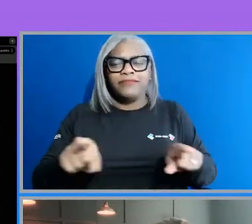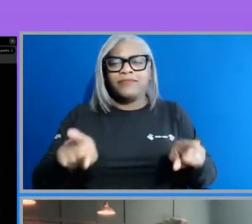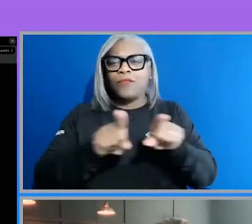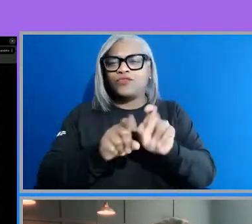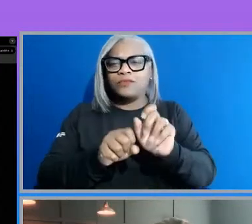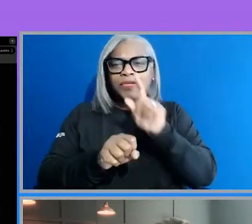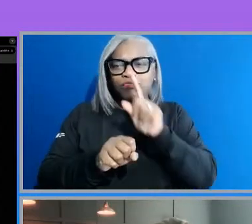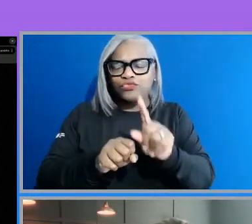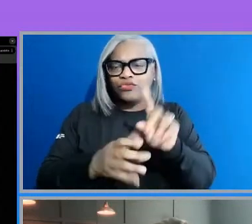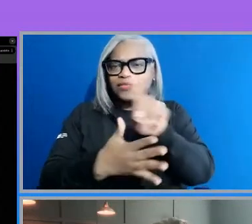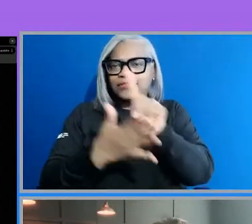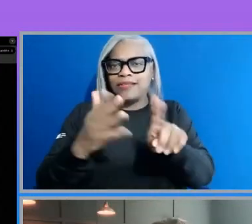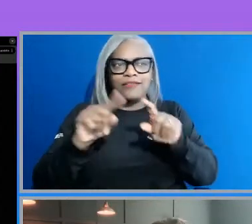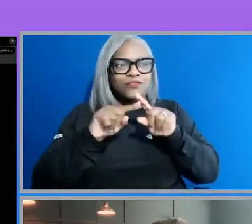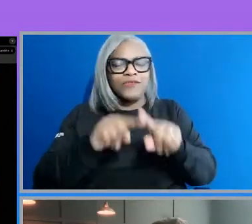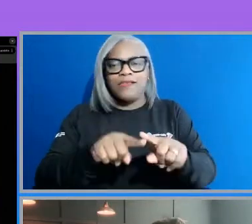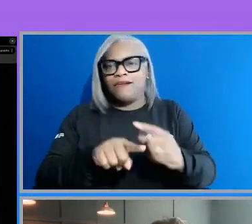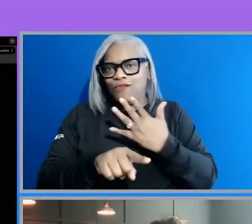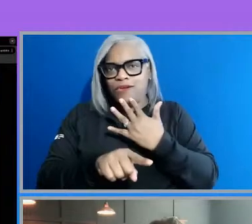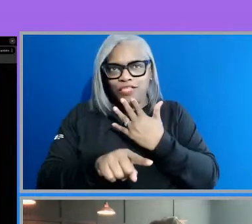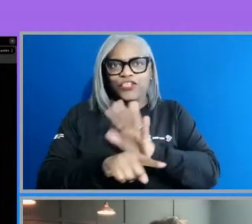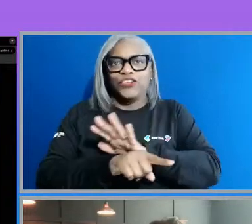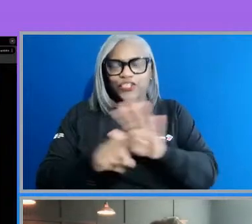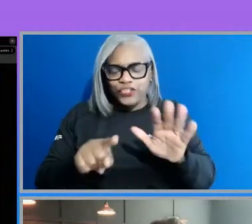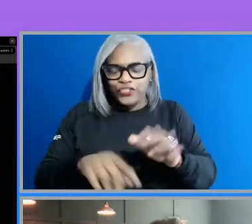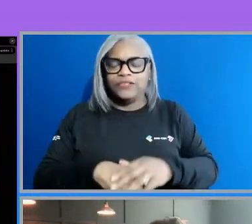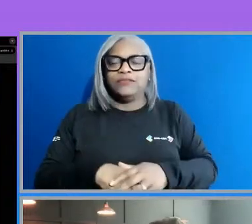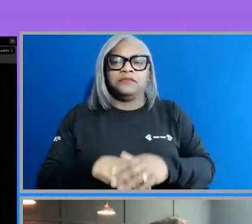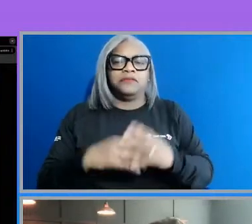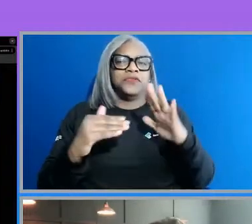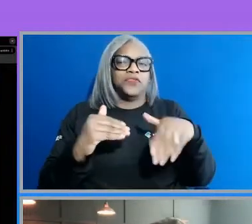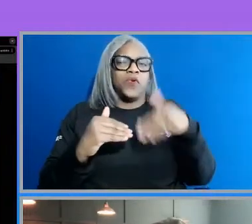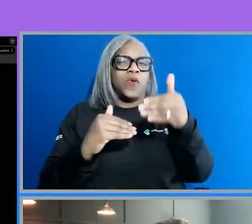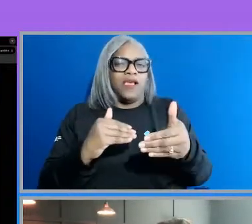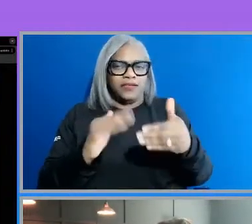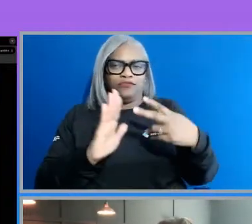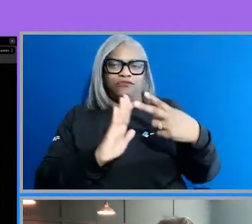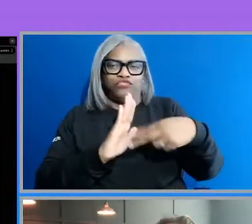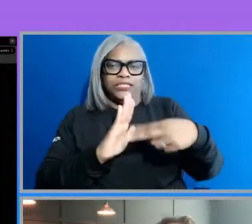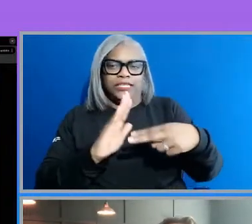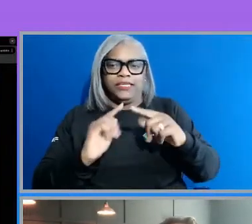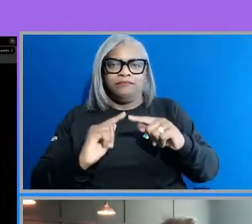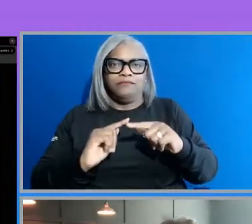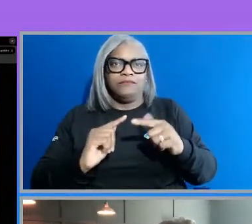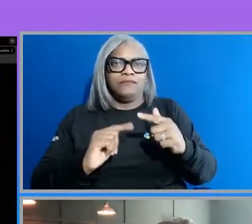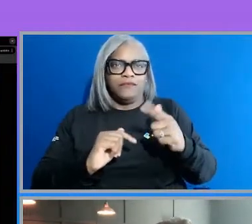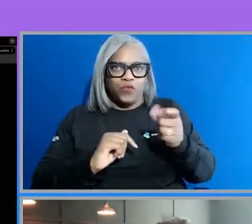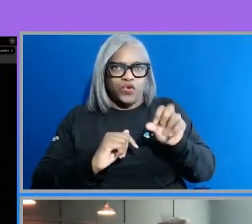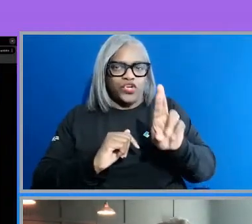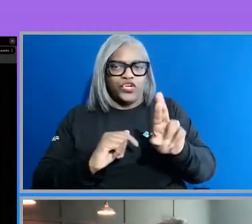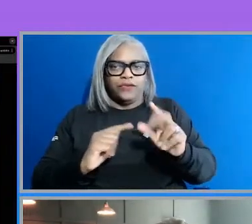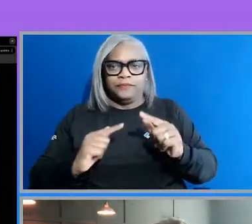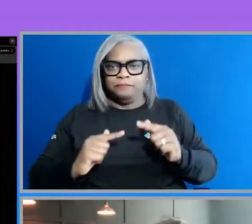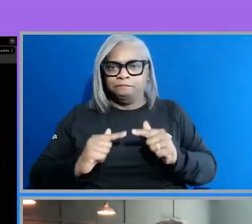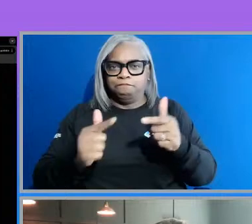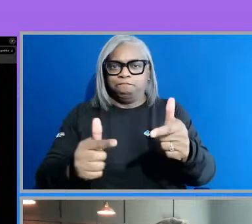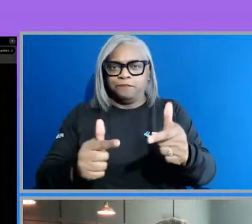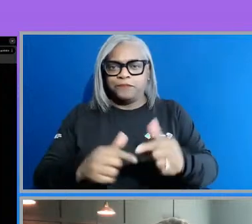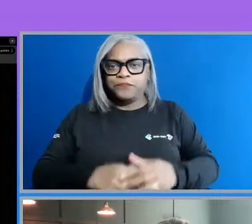not rely on color to convey meaning. But let's take a look at reading order. A practical approach to communicating.